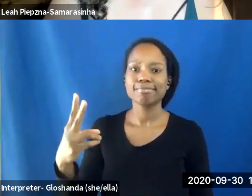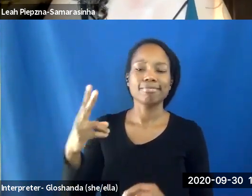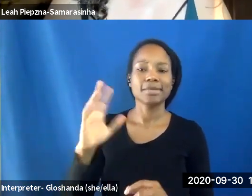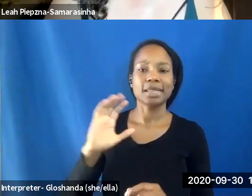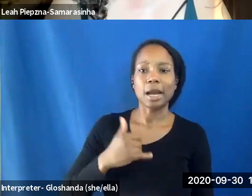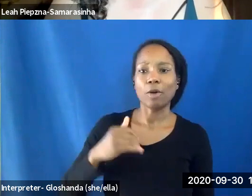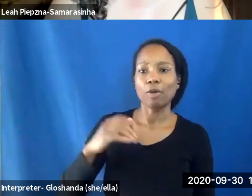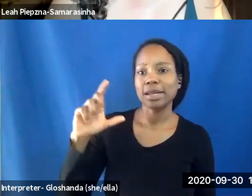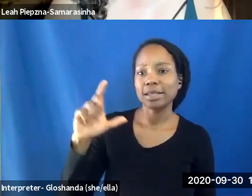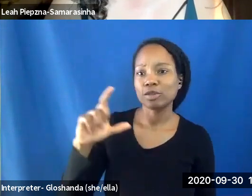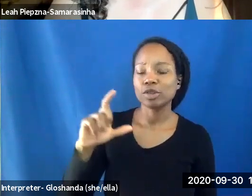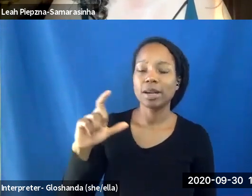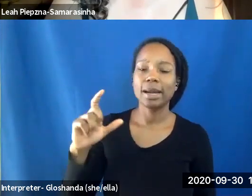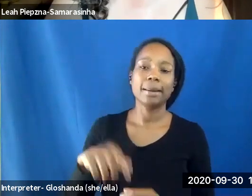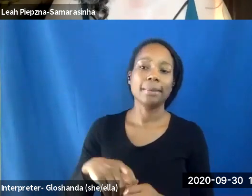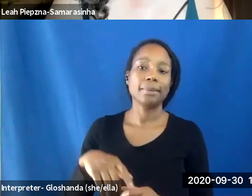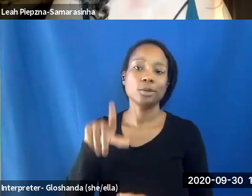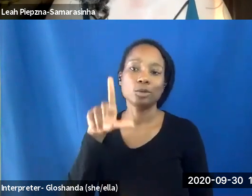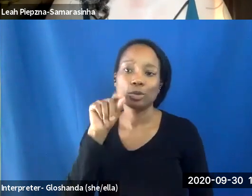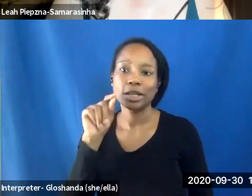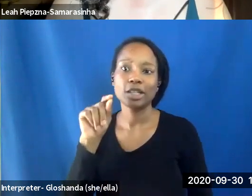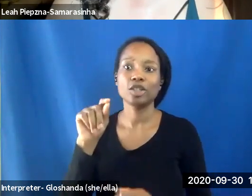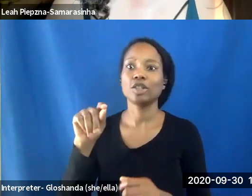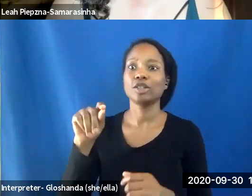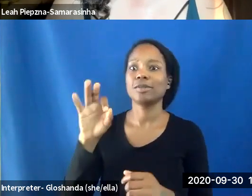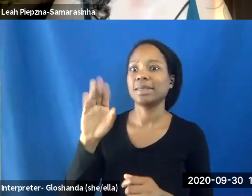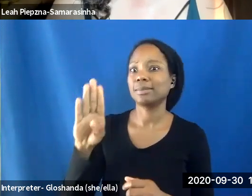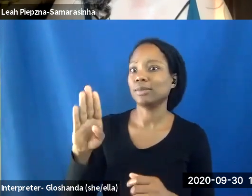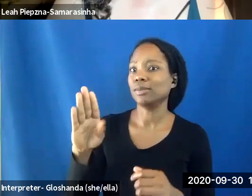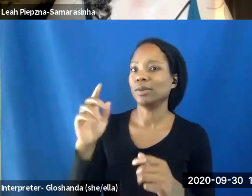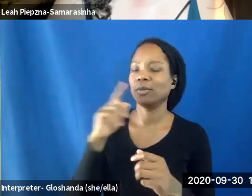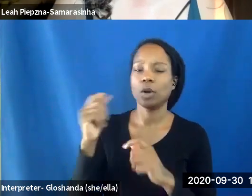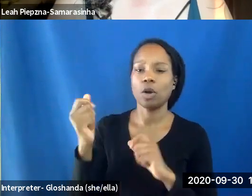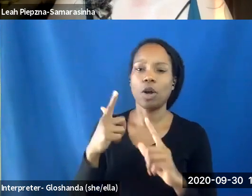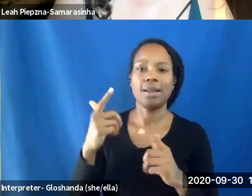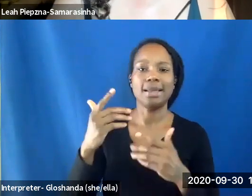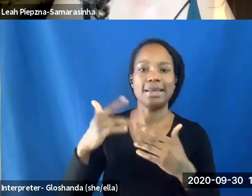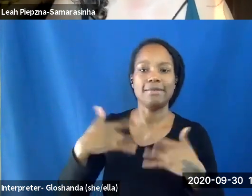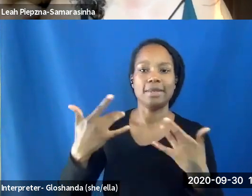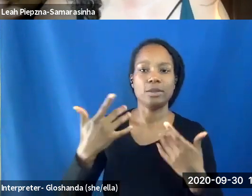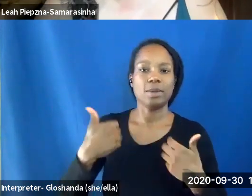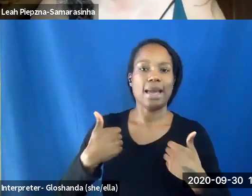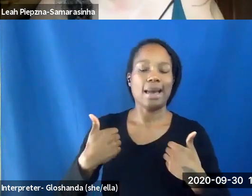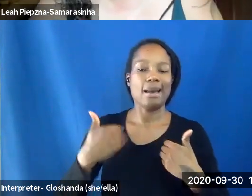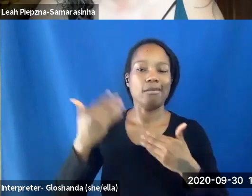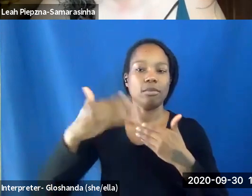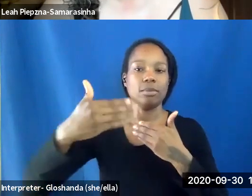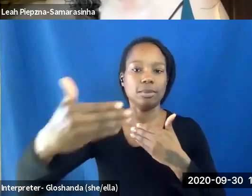There were a lot of different organizations that co-sponsored this event, the latest notes I got,